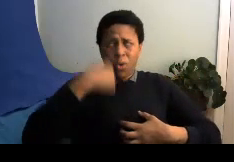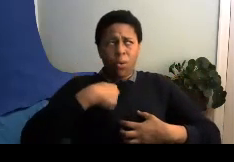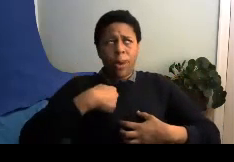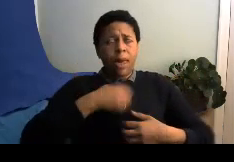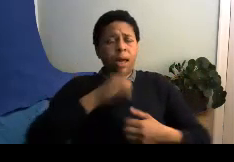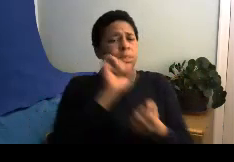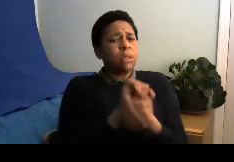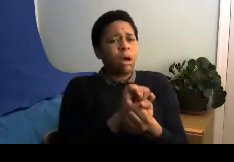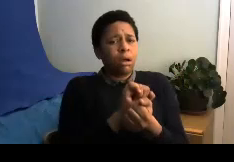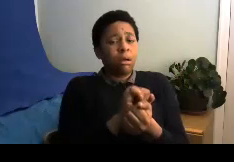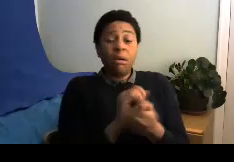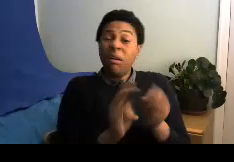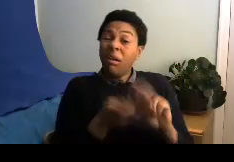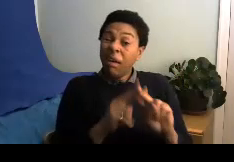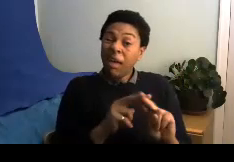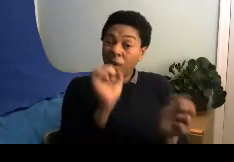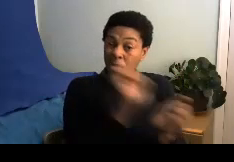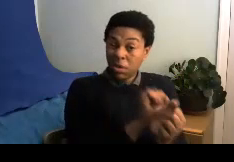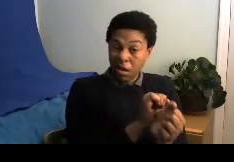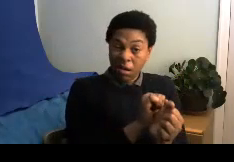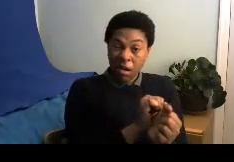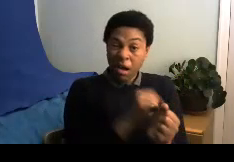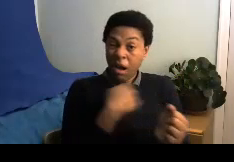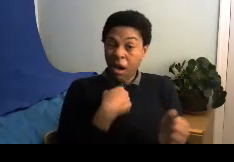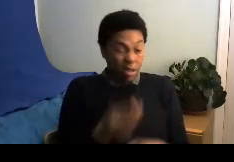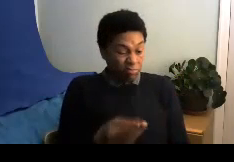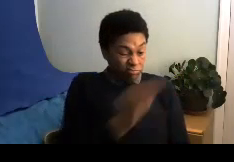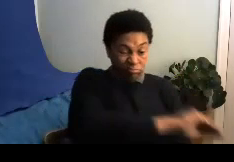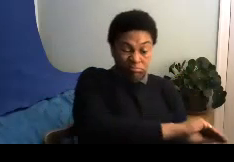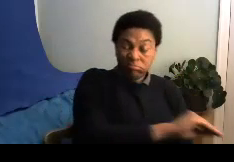starts a new page, and that sort of completely sort of gives me a